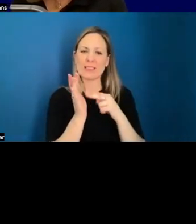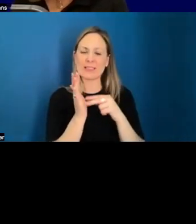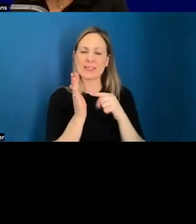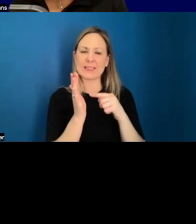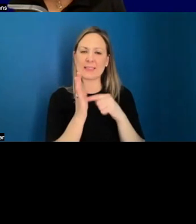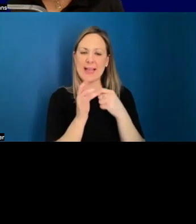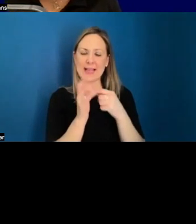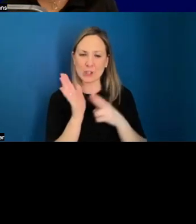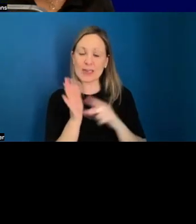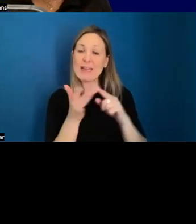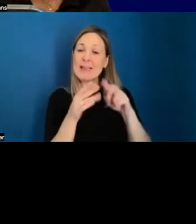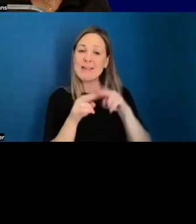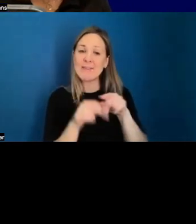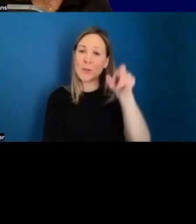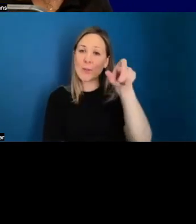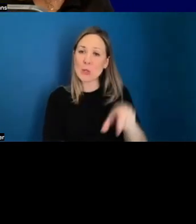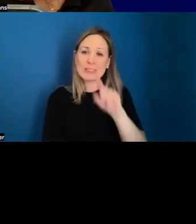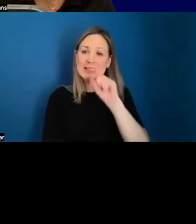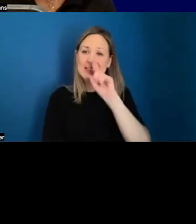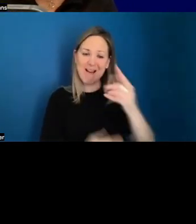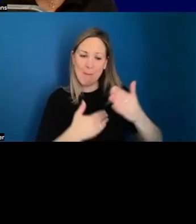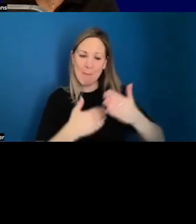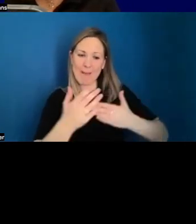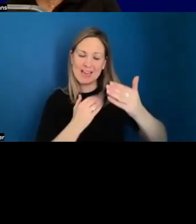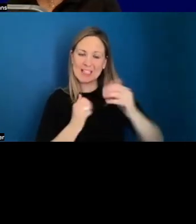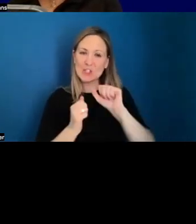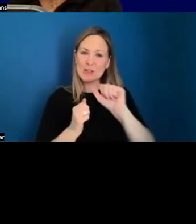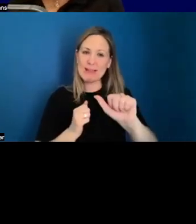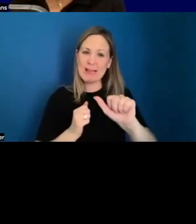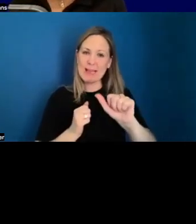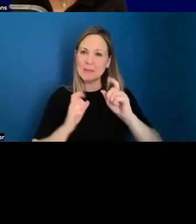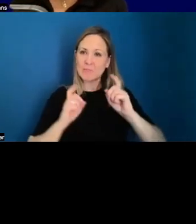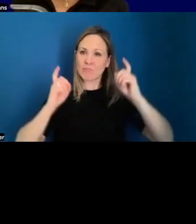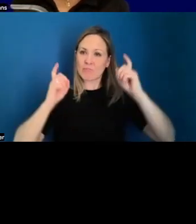still is unable to manage their heightened state, the communication guide and individual